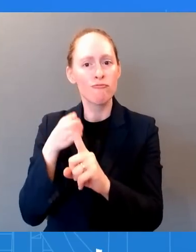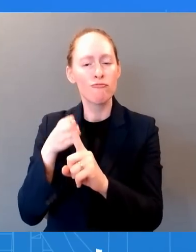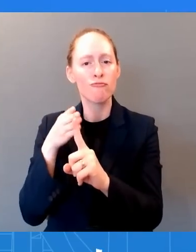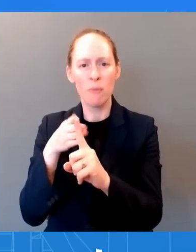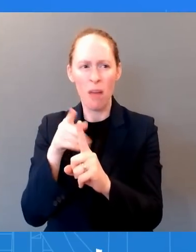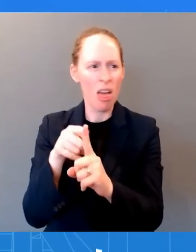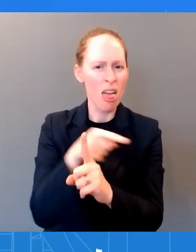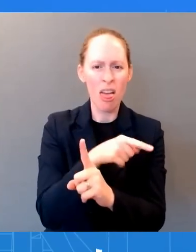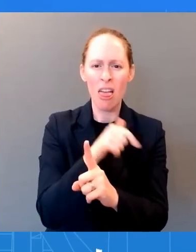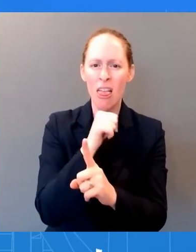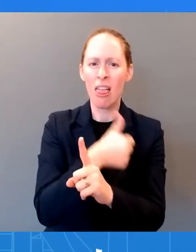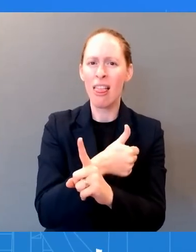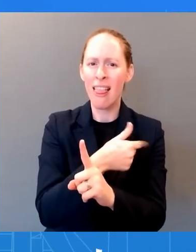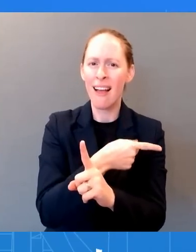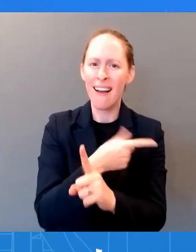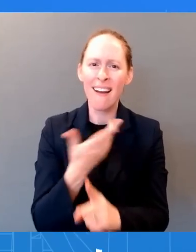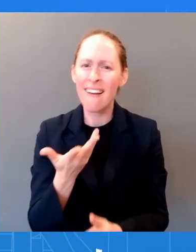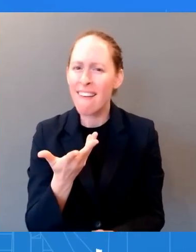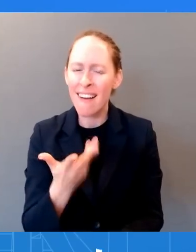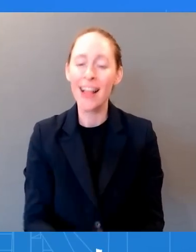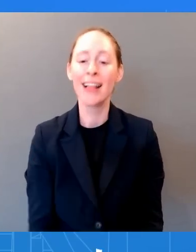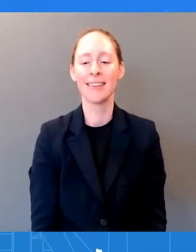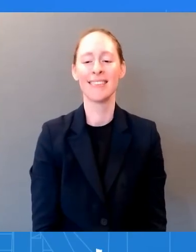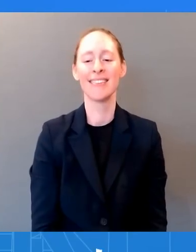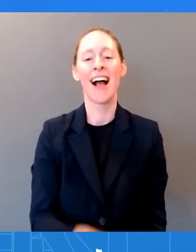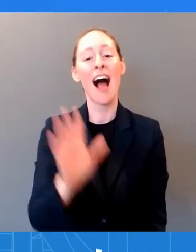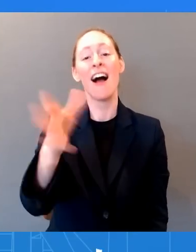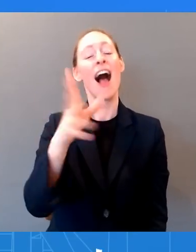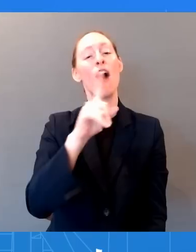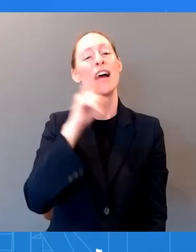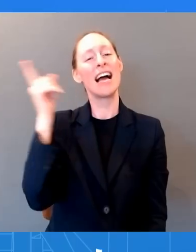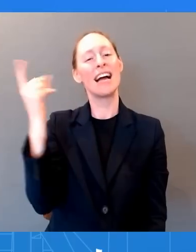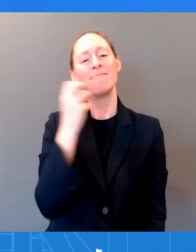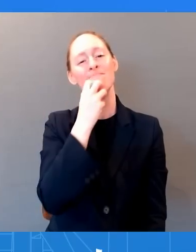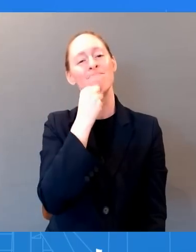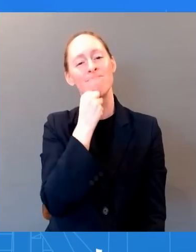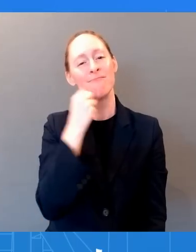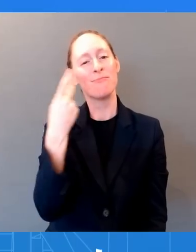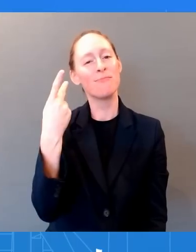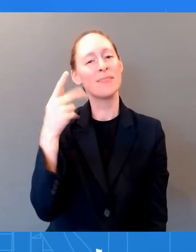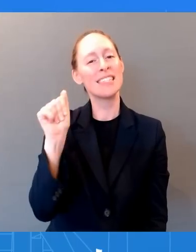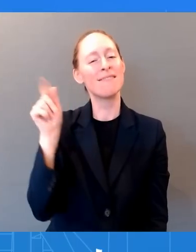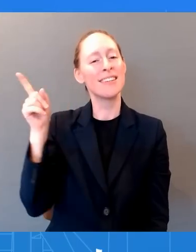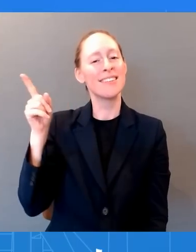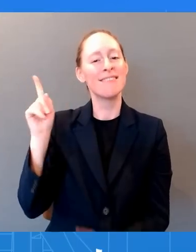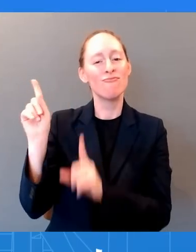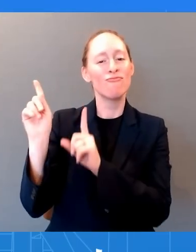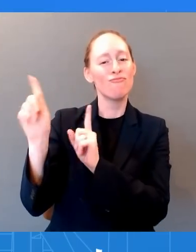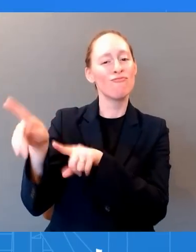and he is glad to be traveling there these next couple of trips, as you just mentioned. Go ahead, Nancy.